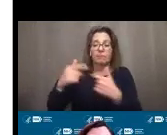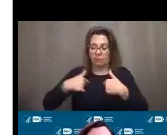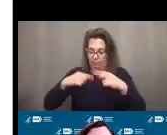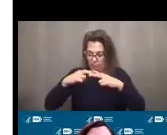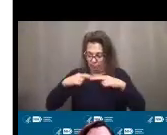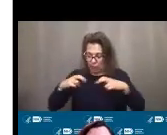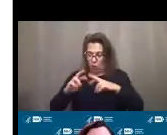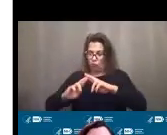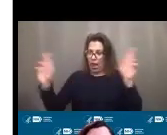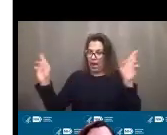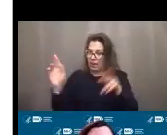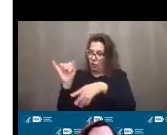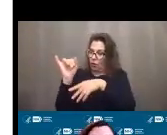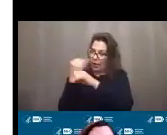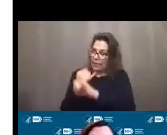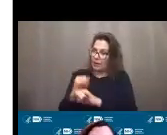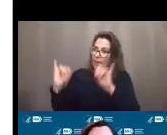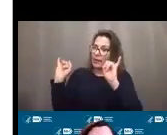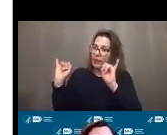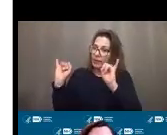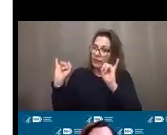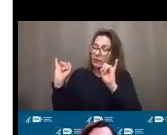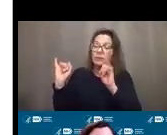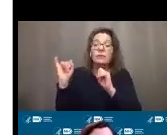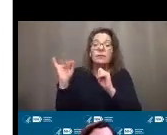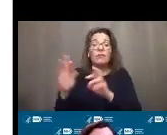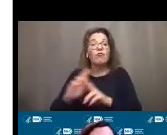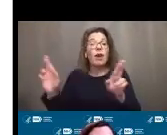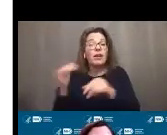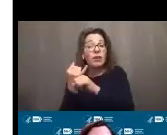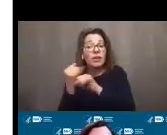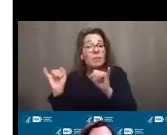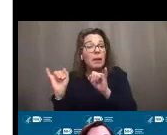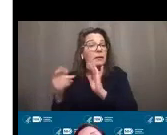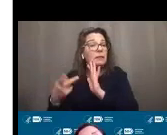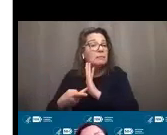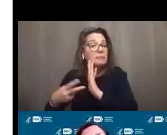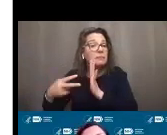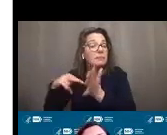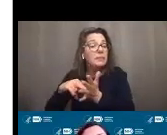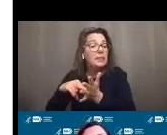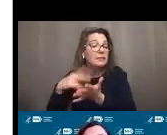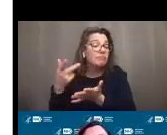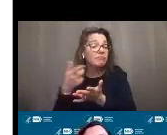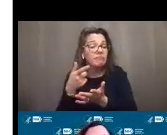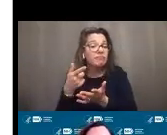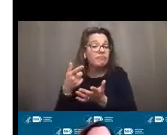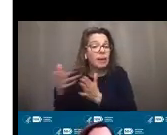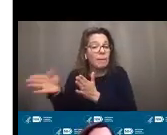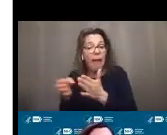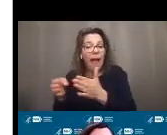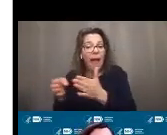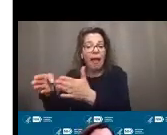and you've got some results, ask yourself, "Well, where did the data lead?" Where are you going to go with that data?